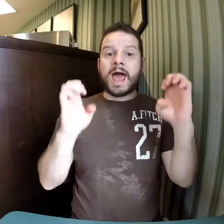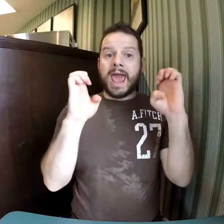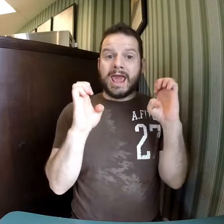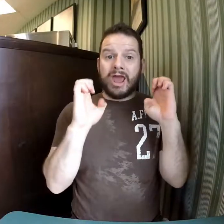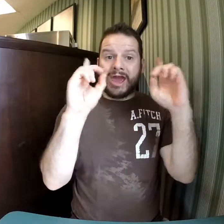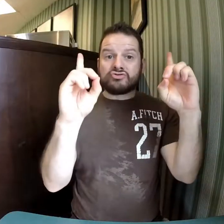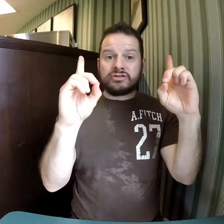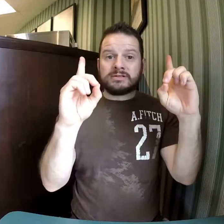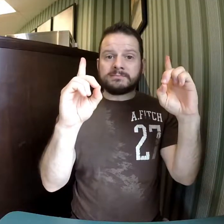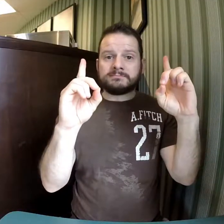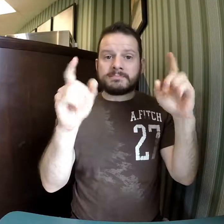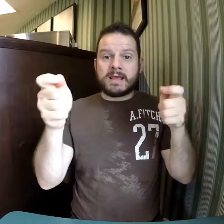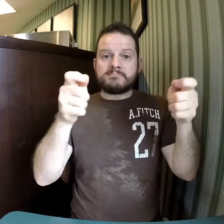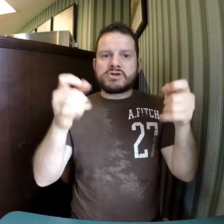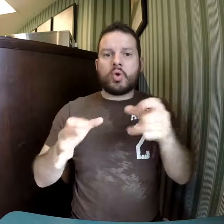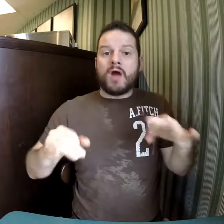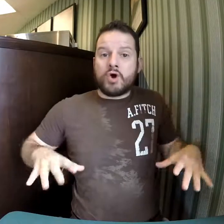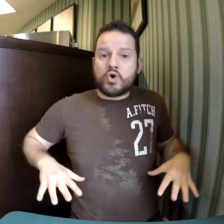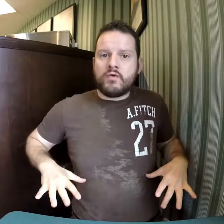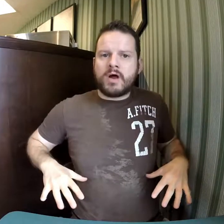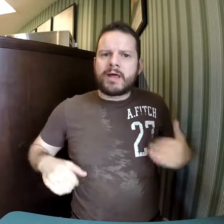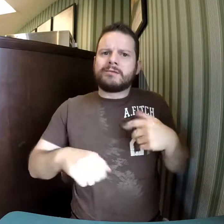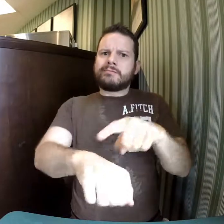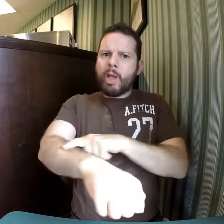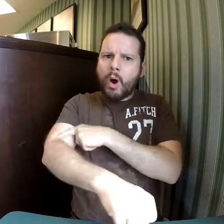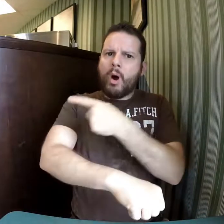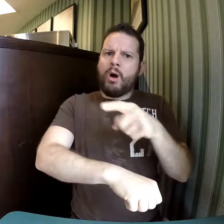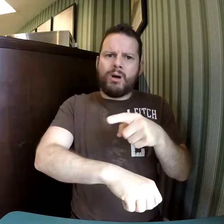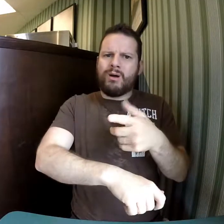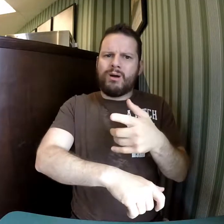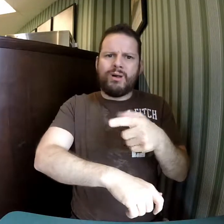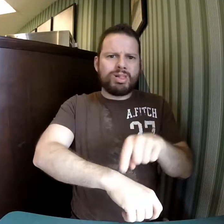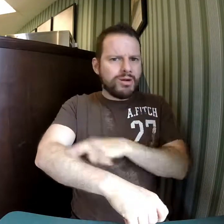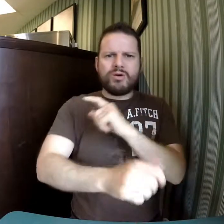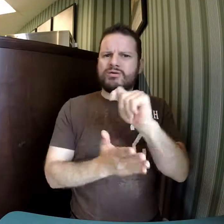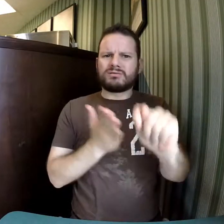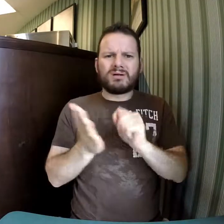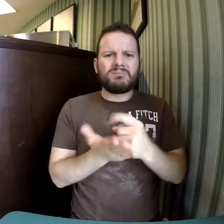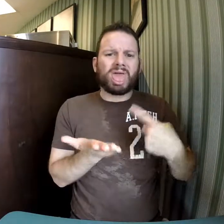The educational ministry of Newfoundland had long-term debates